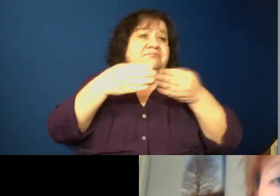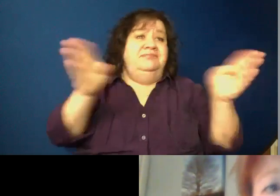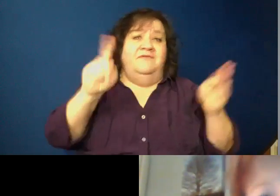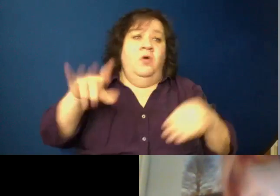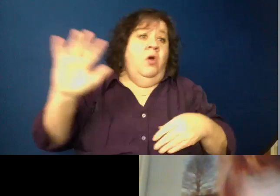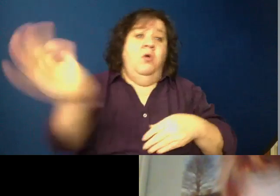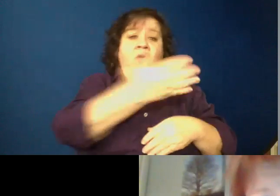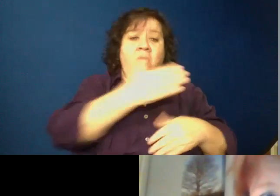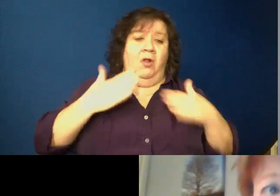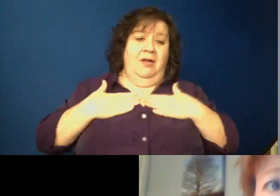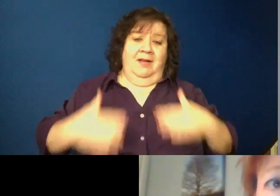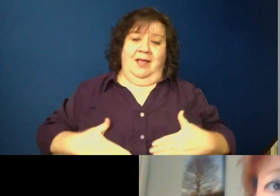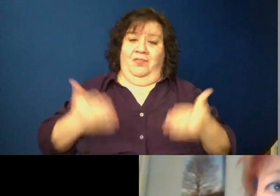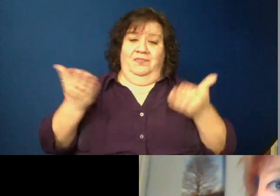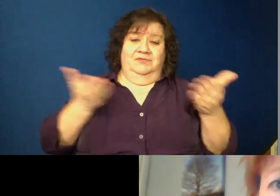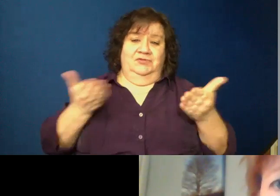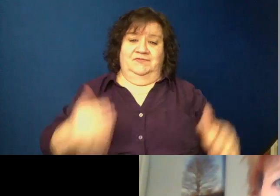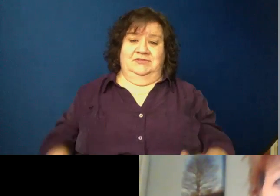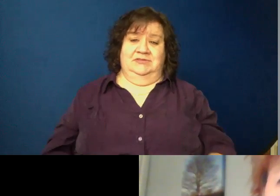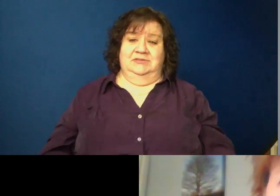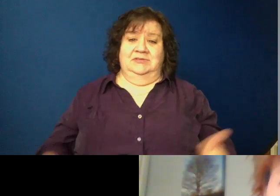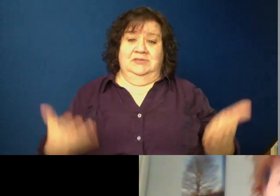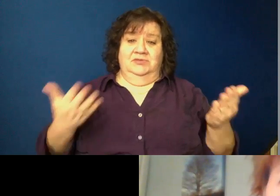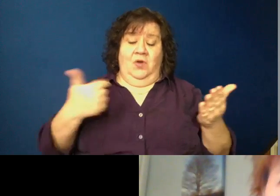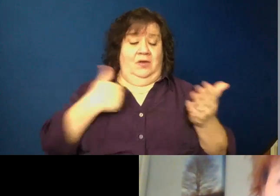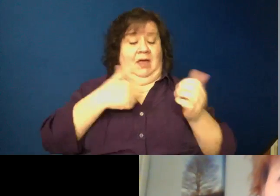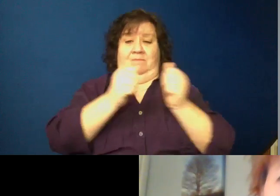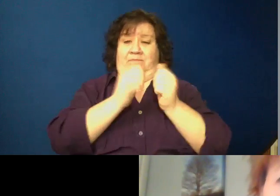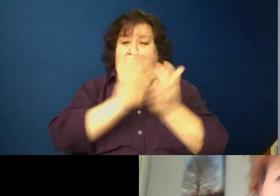world health organization or other public public health authorities to explain in more detail how